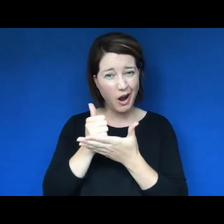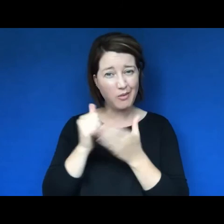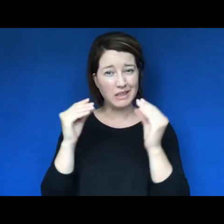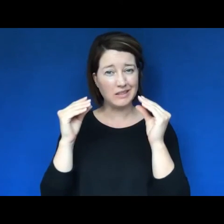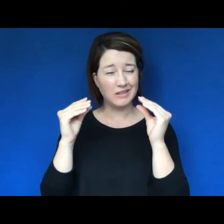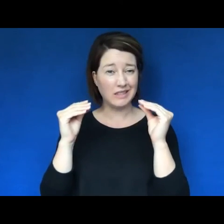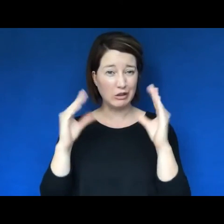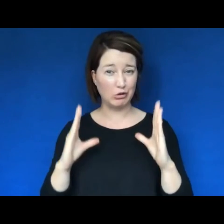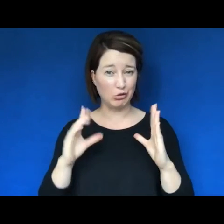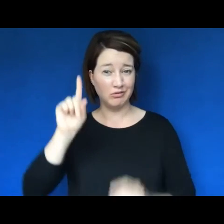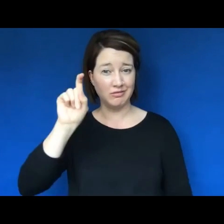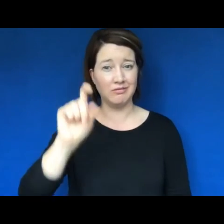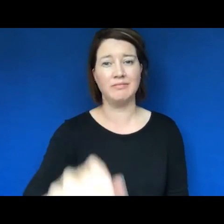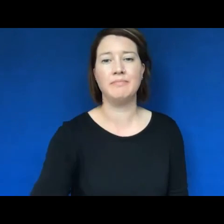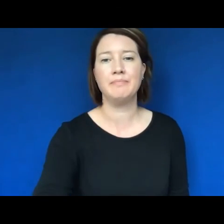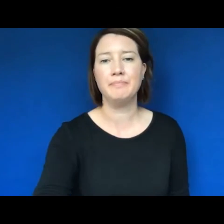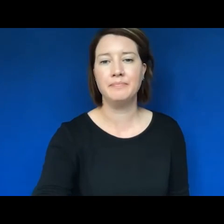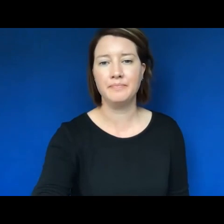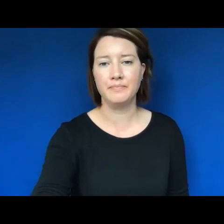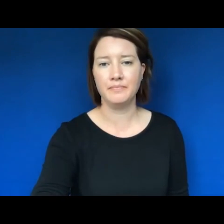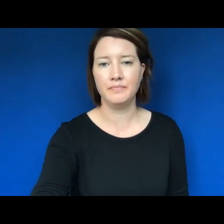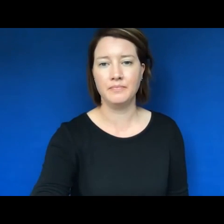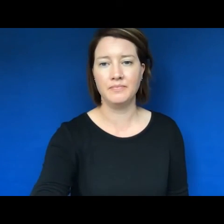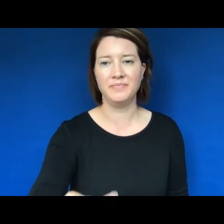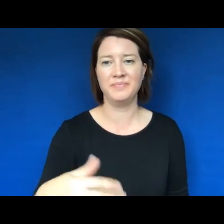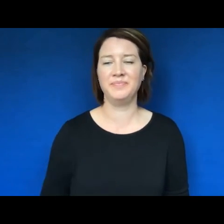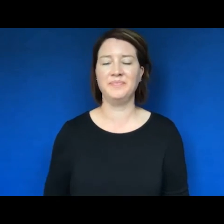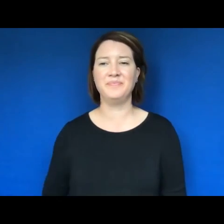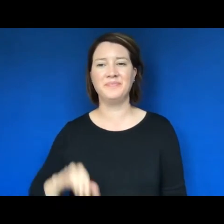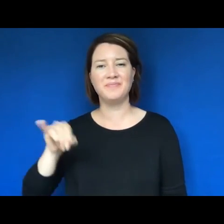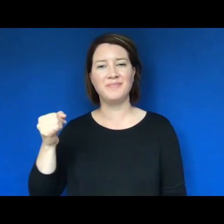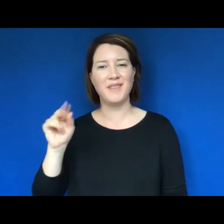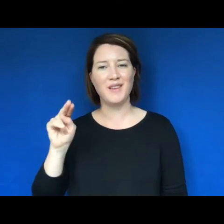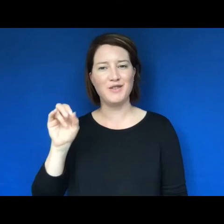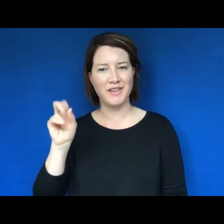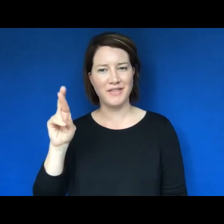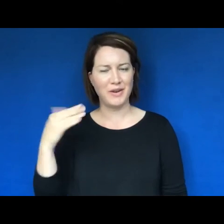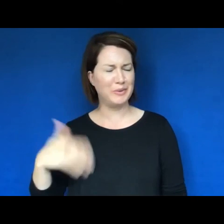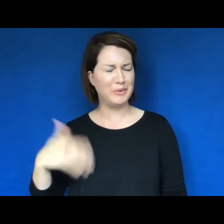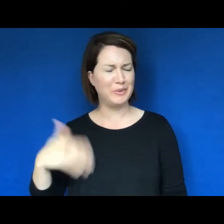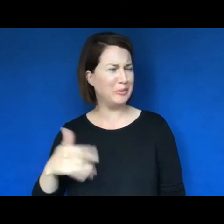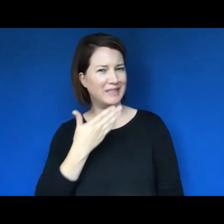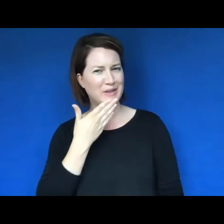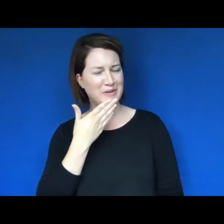JENNIFER McDONOUGH: That is a really good question. I don't know that I can answer that right now.